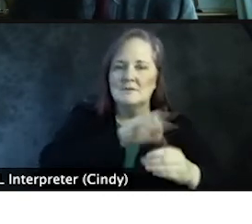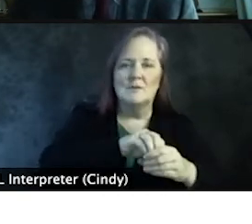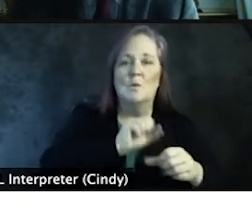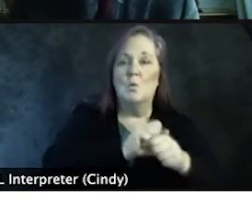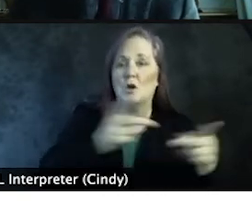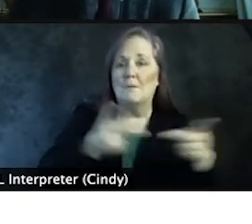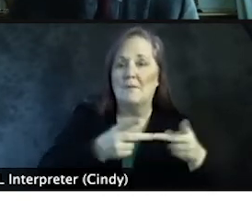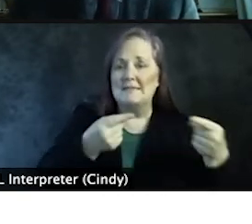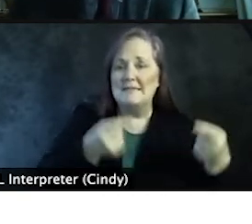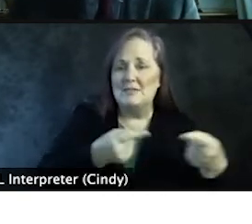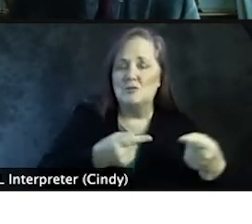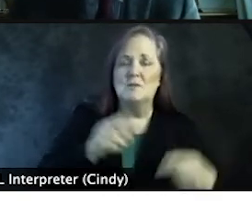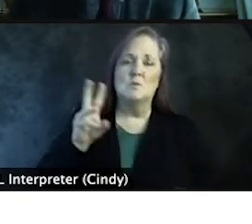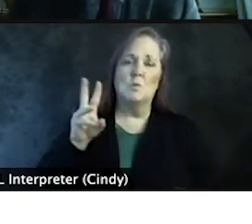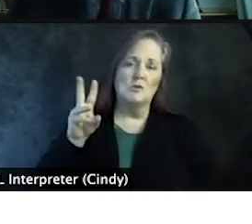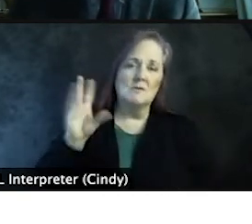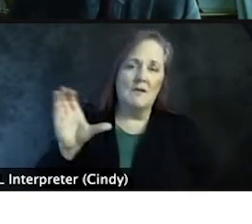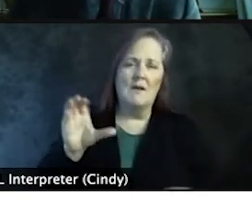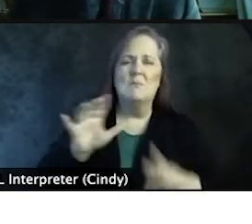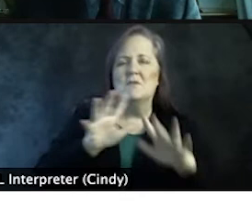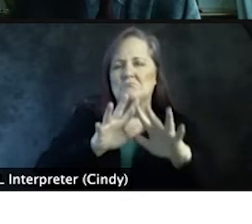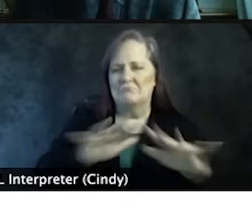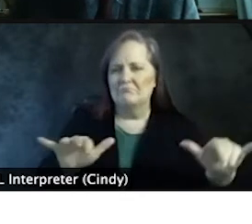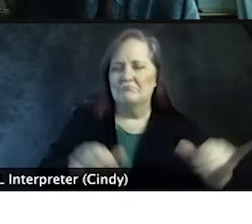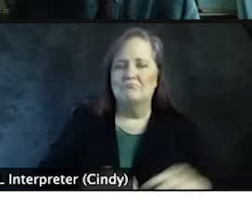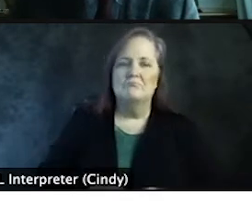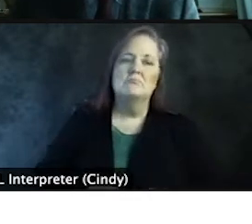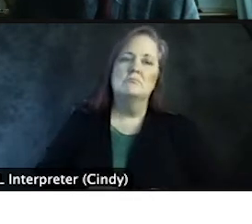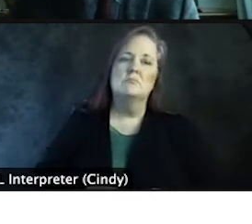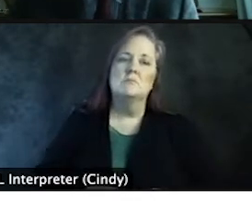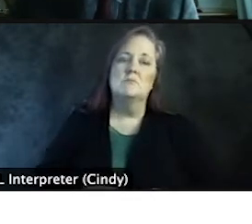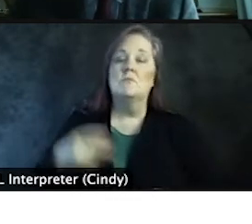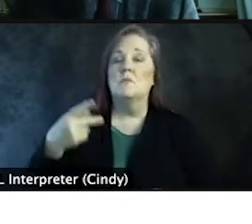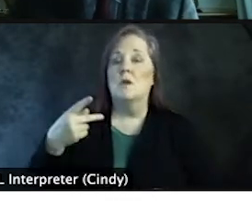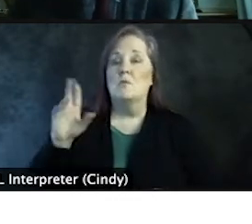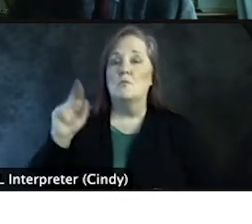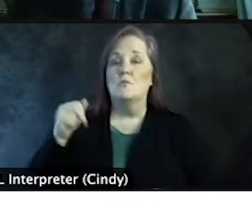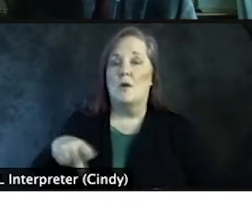because with lower prices and fares, we believe that more consumers --